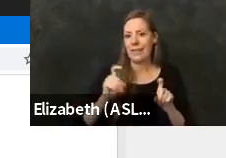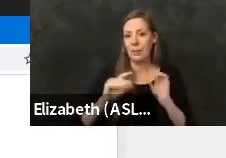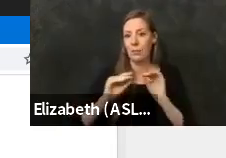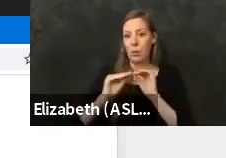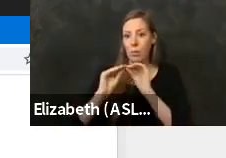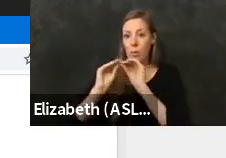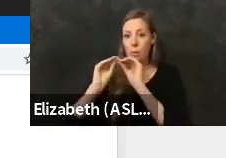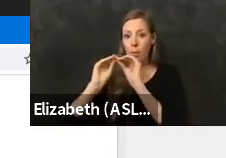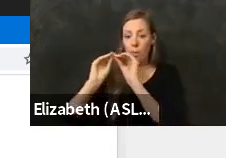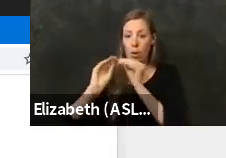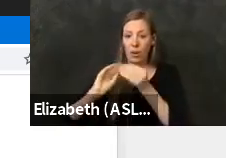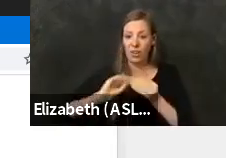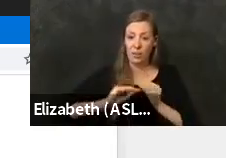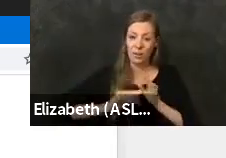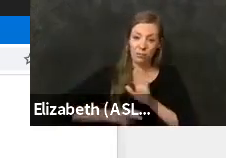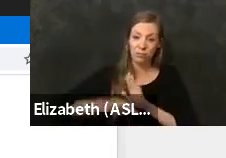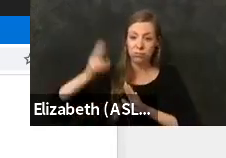And a lot of people want to get tested.